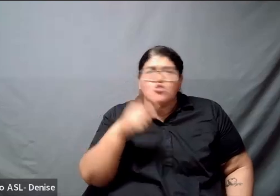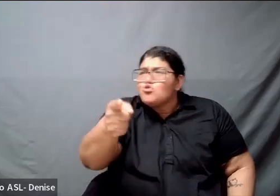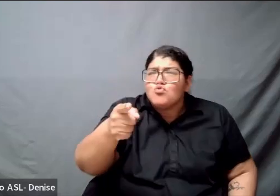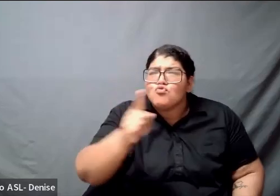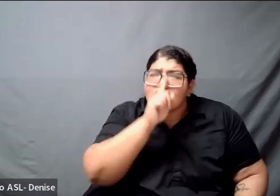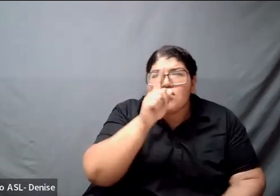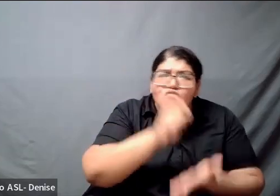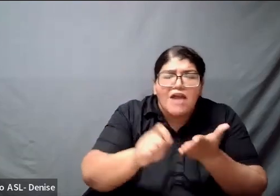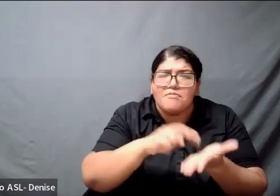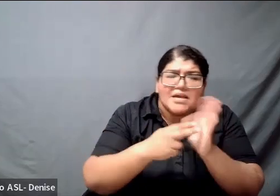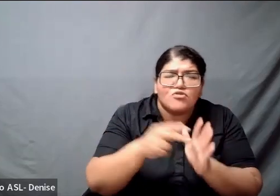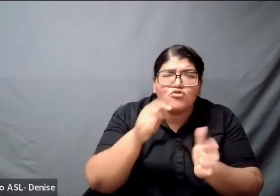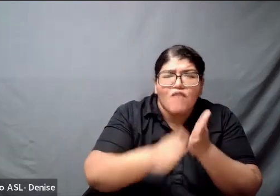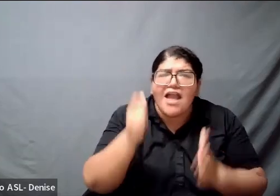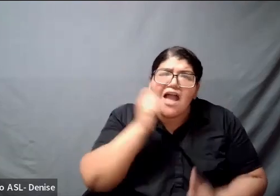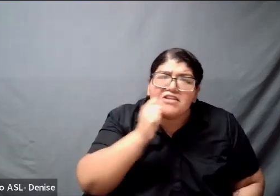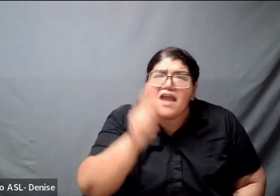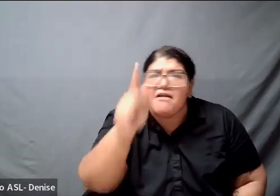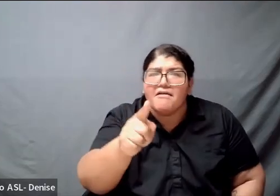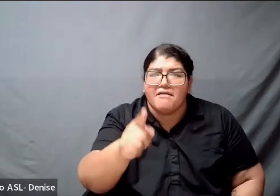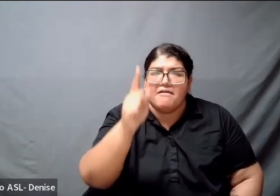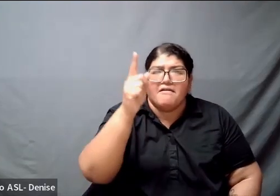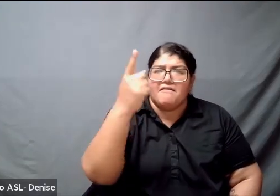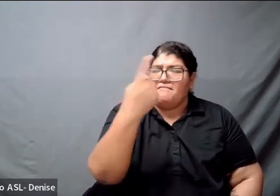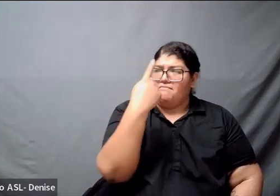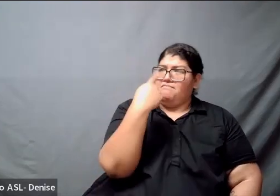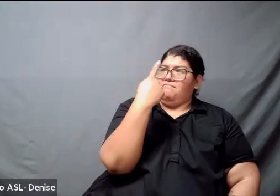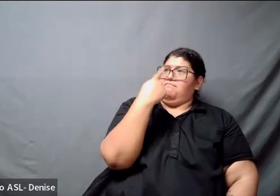you write every day. So if I don't write every day, I'm not a real writer.